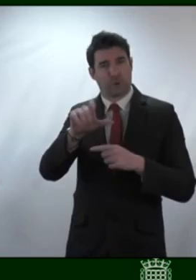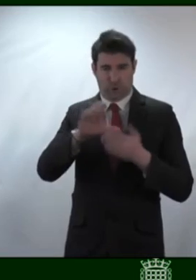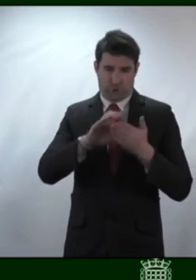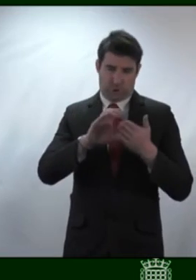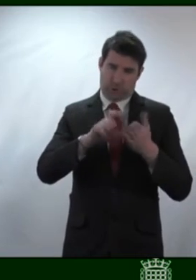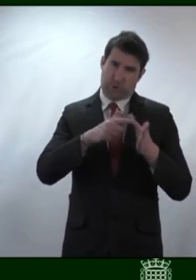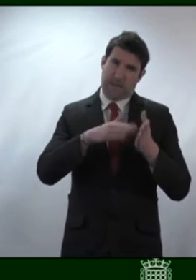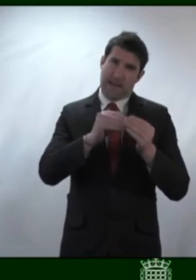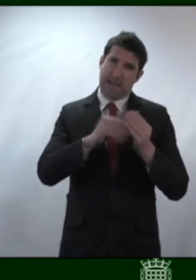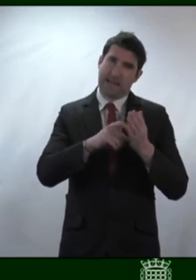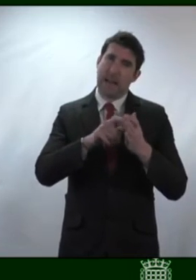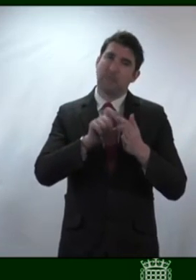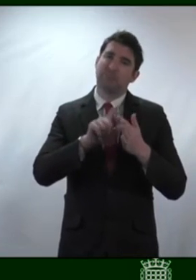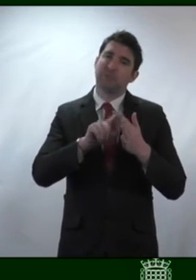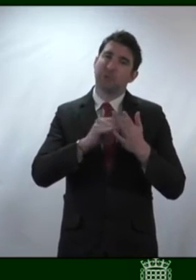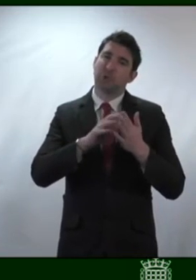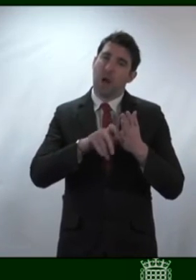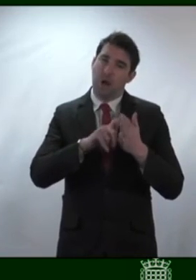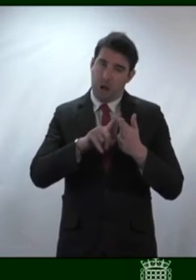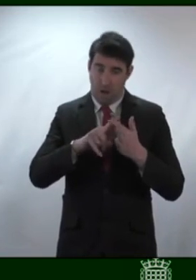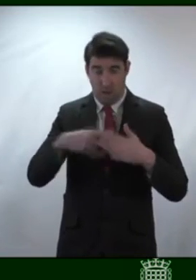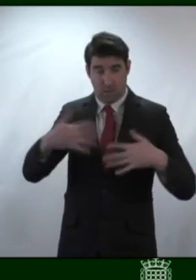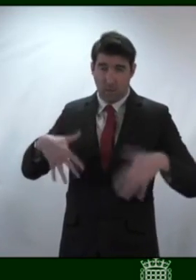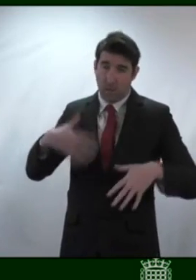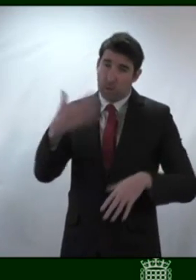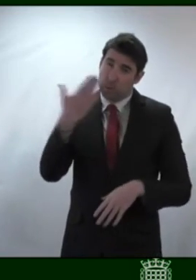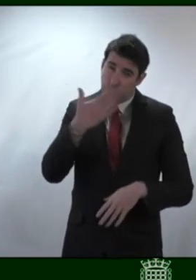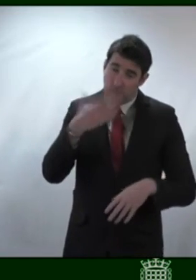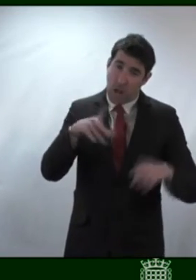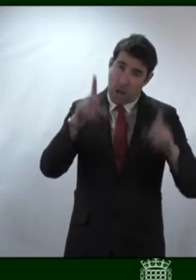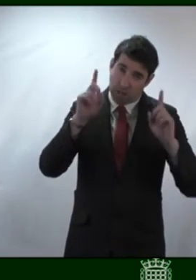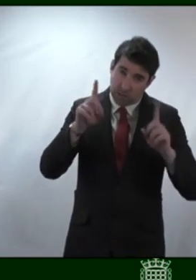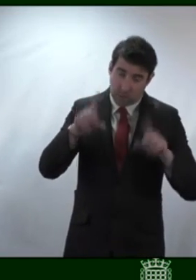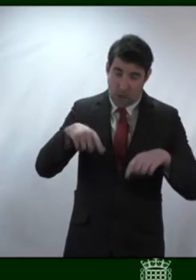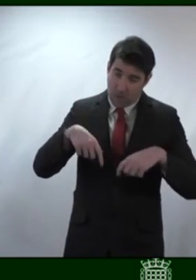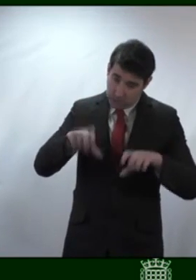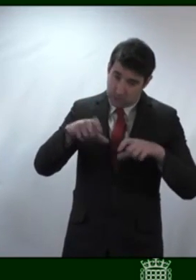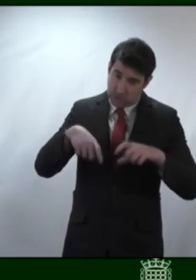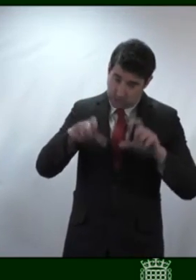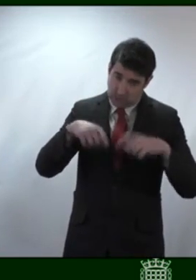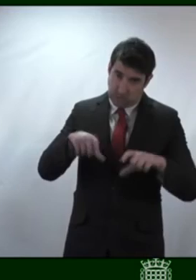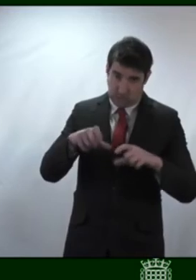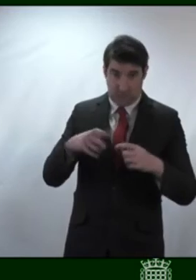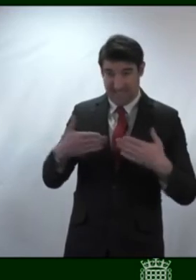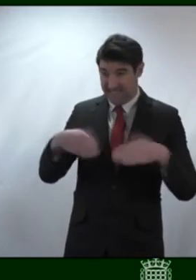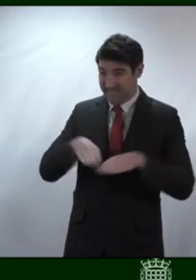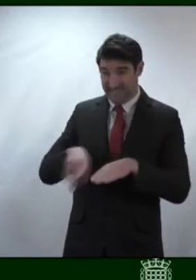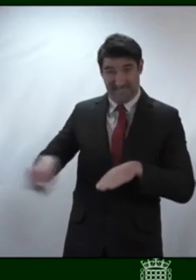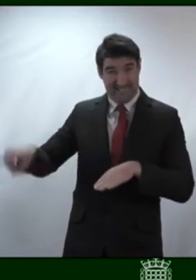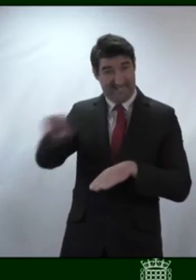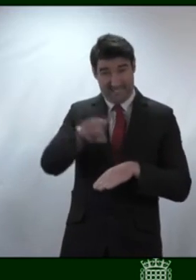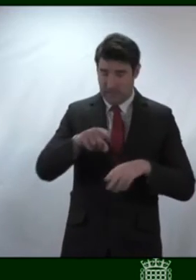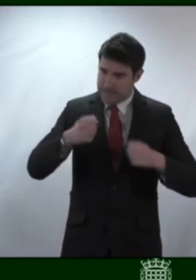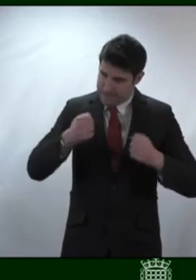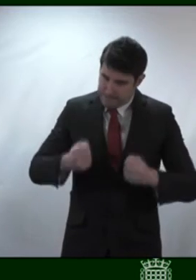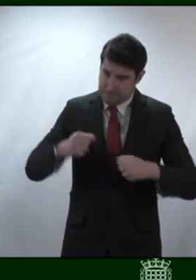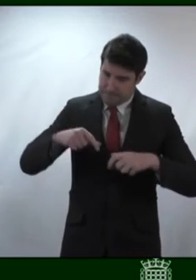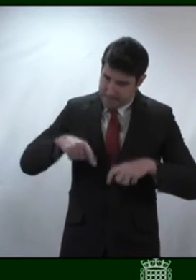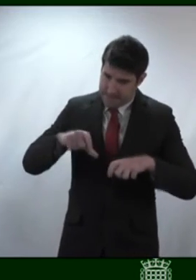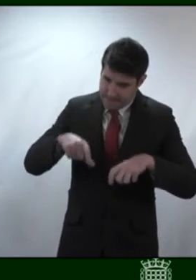They are grateful for the support they have had from the Government, they welcome the new exams regime and they also very much welcome the new testing regime for coronavirus.